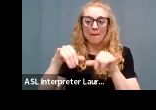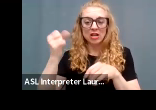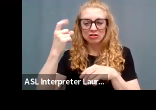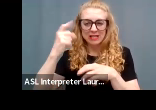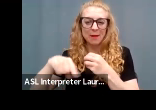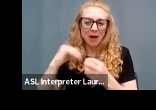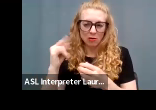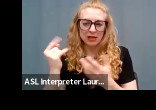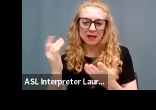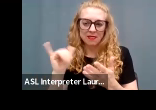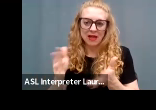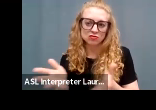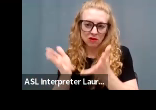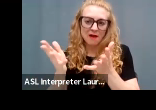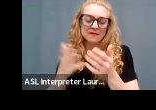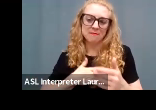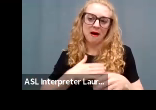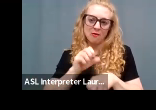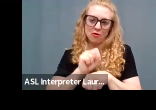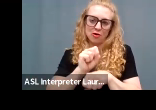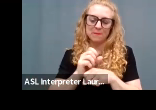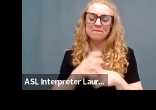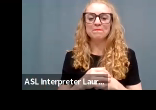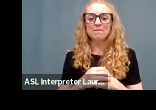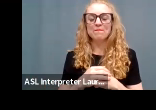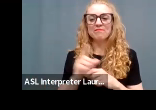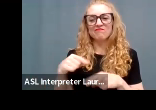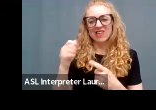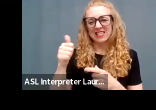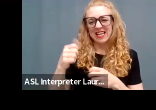of the things that drives a lot of what I do and the last decade or so I've been focusing really